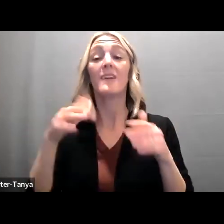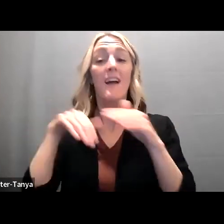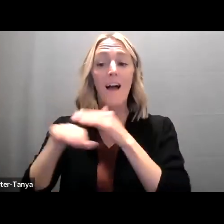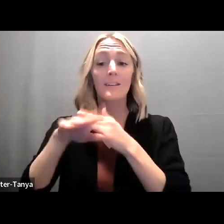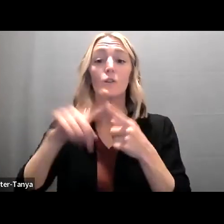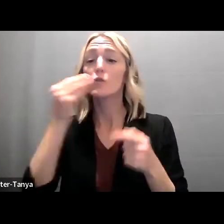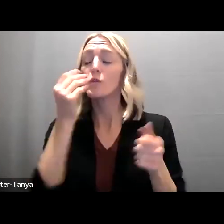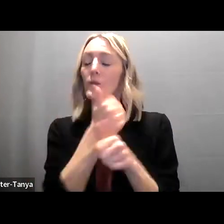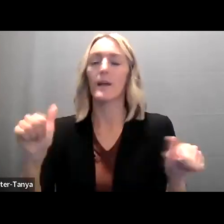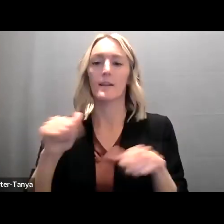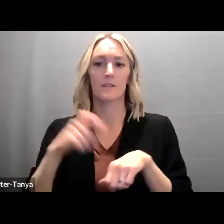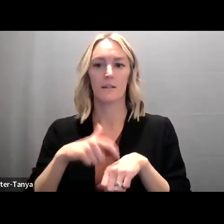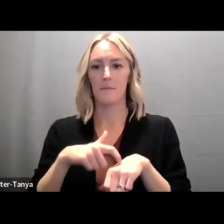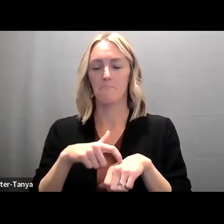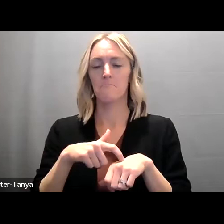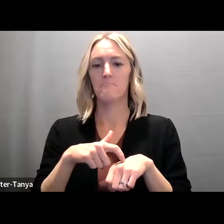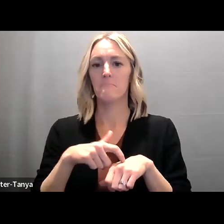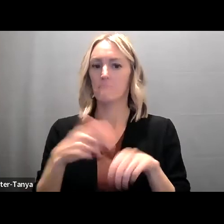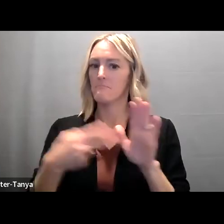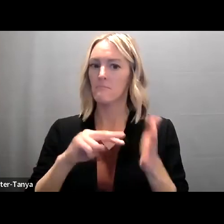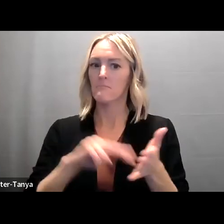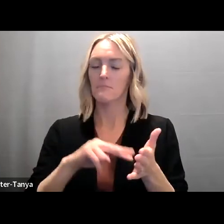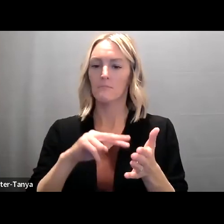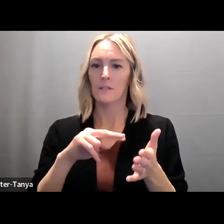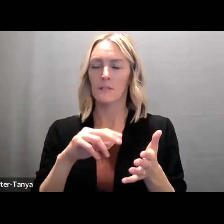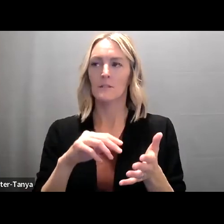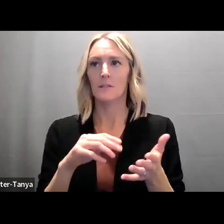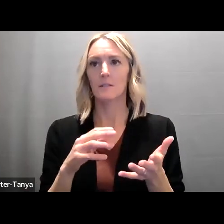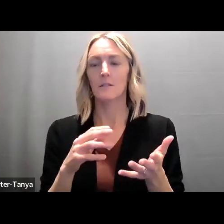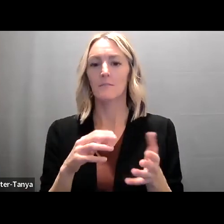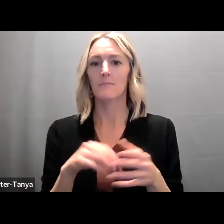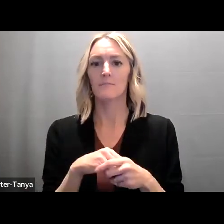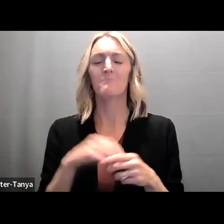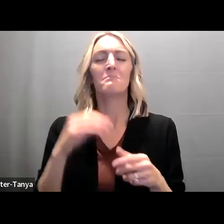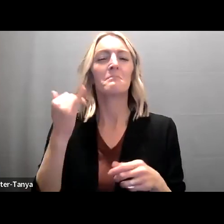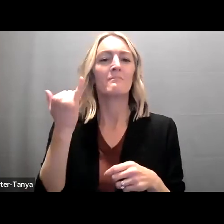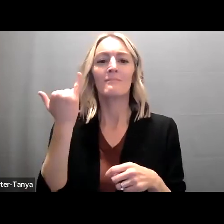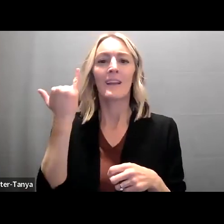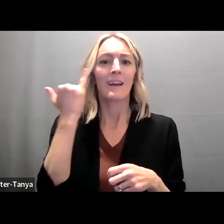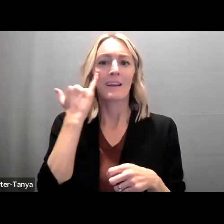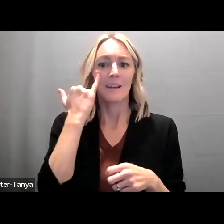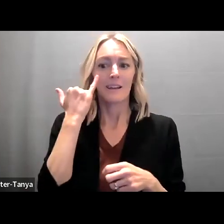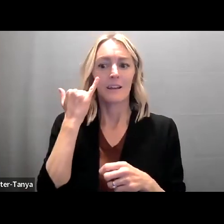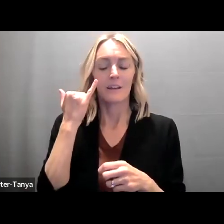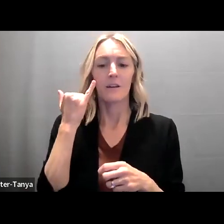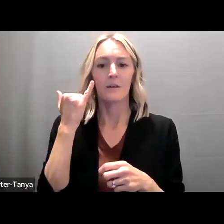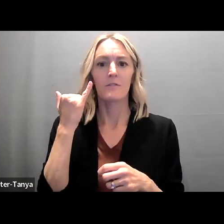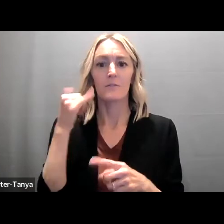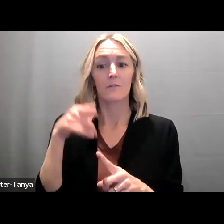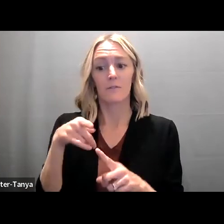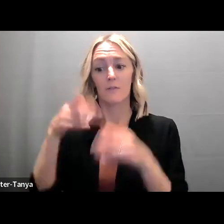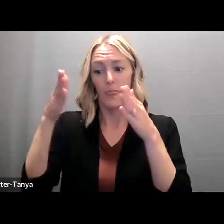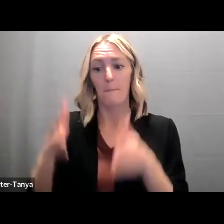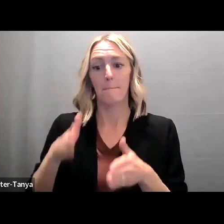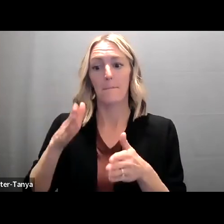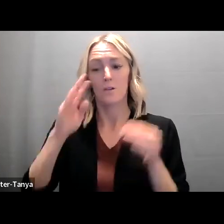So that means unless there's something in the person-centered plan that says I really